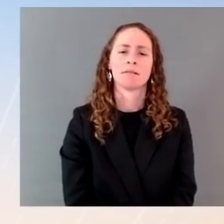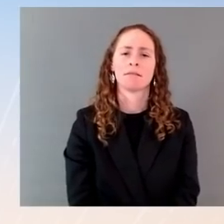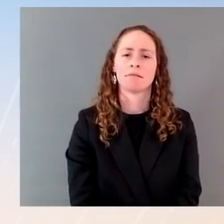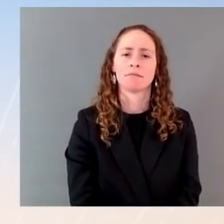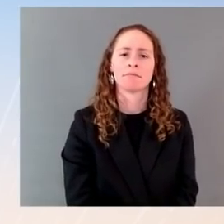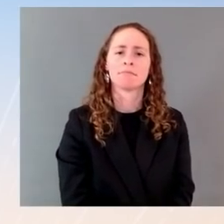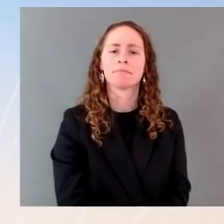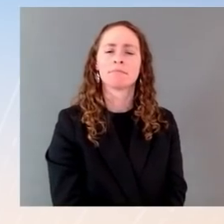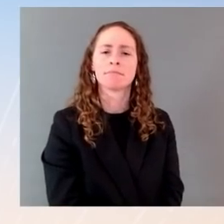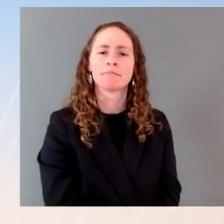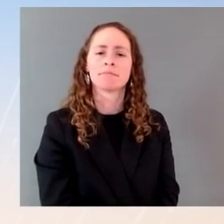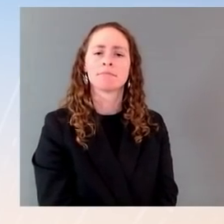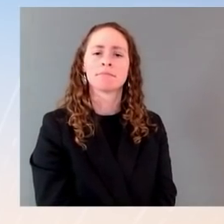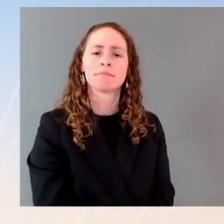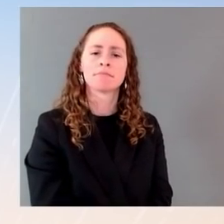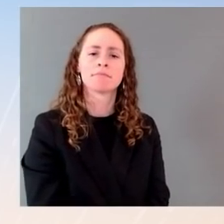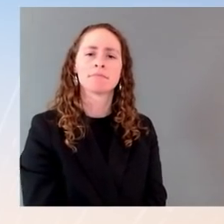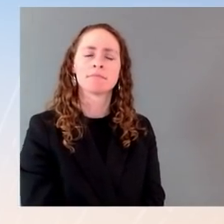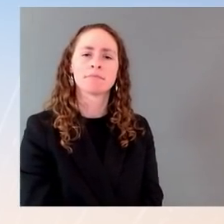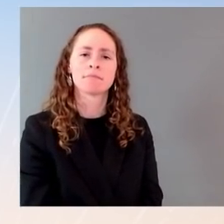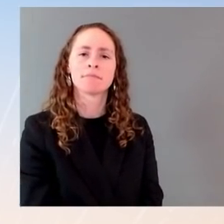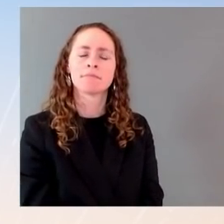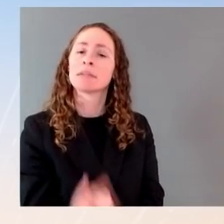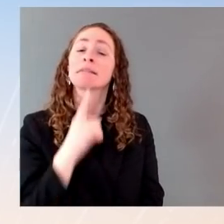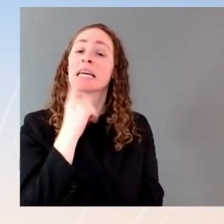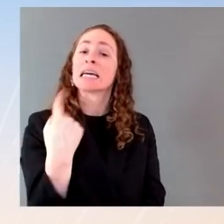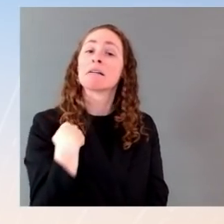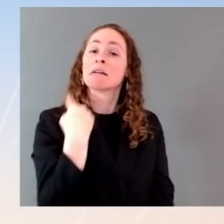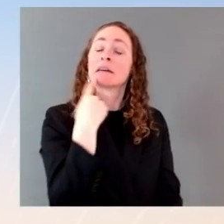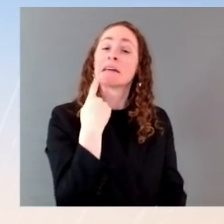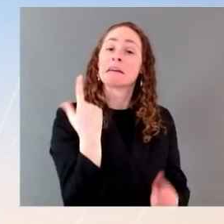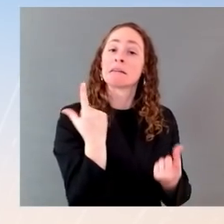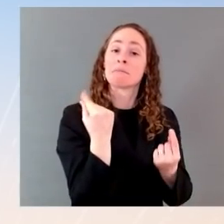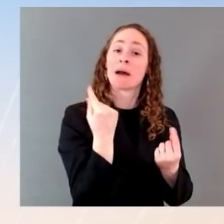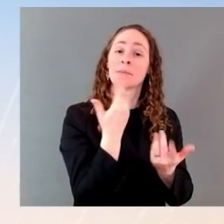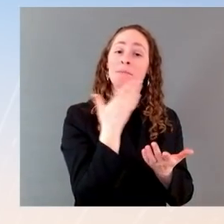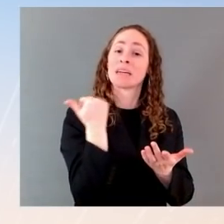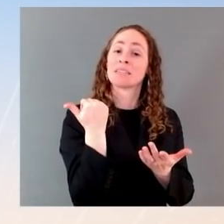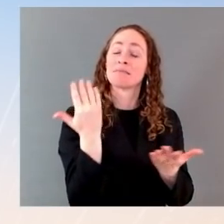meet people where they are and make them available at places where people go -- community health centers, rural health centers,